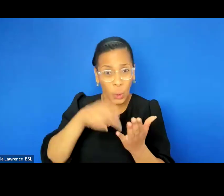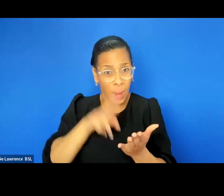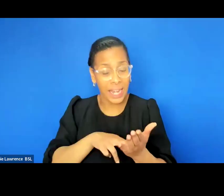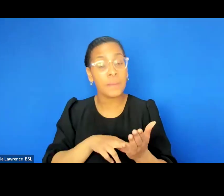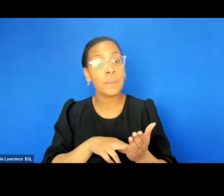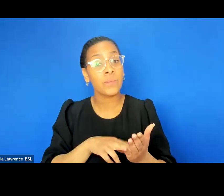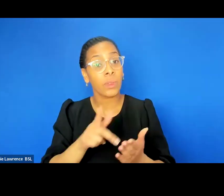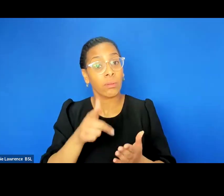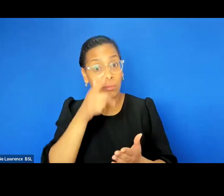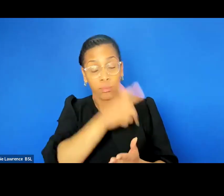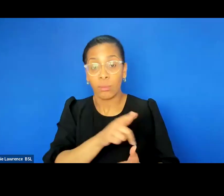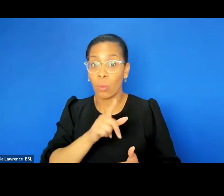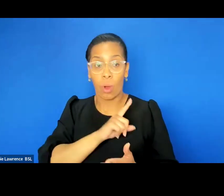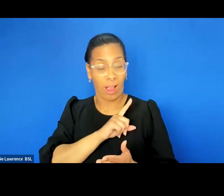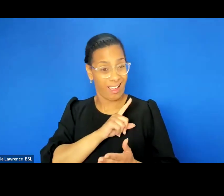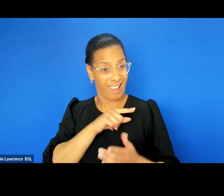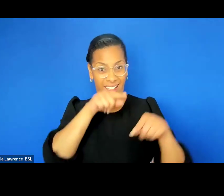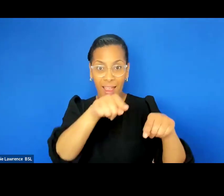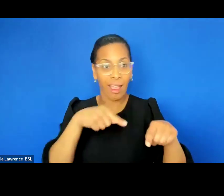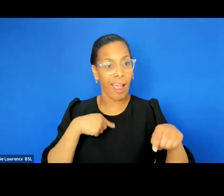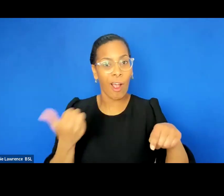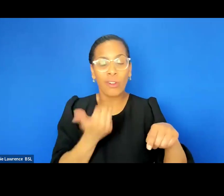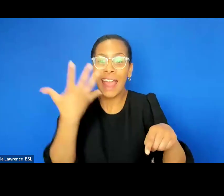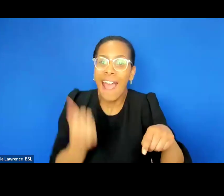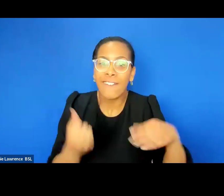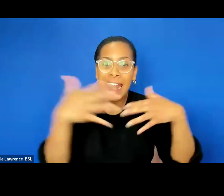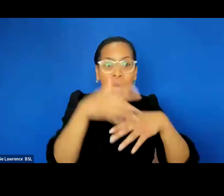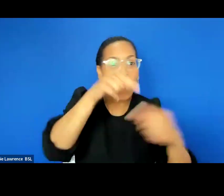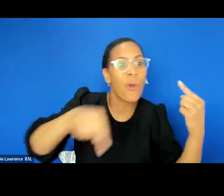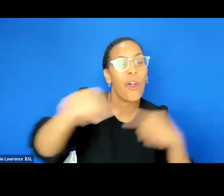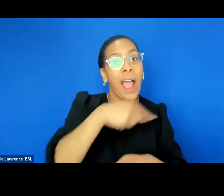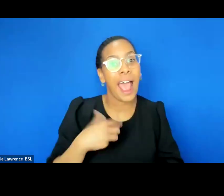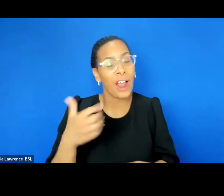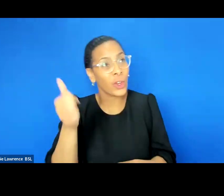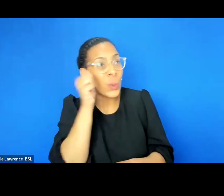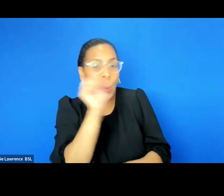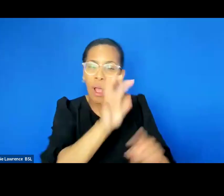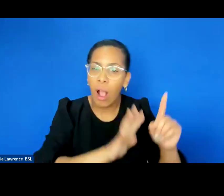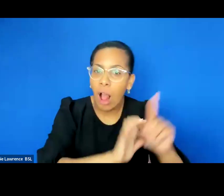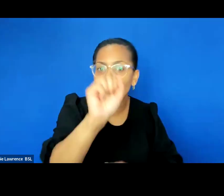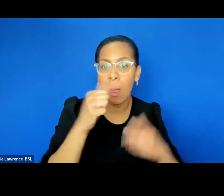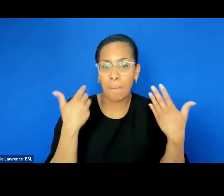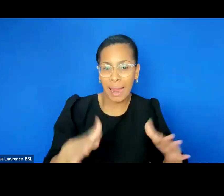I already had a network. I already knew the culture. I already had traveled the entire country during my